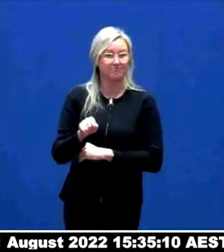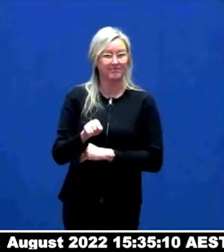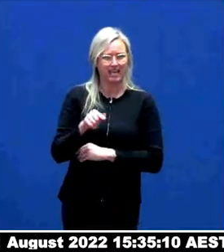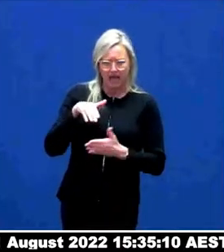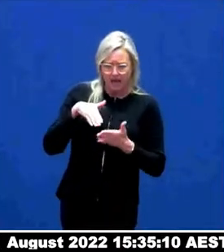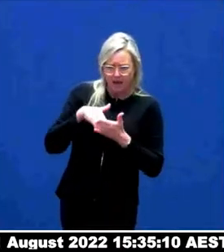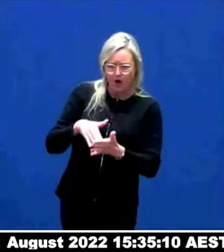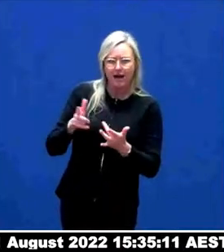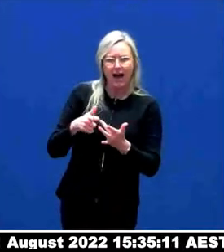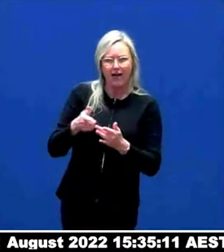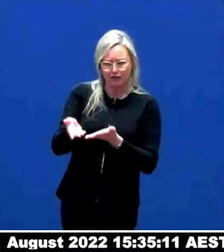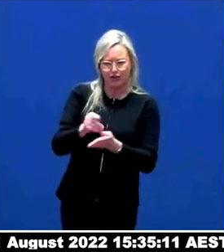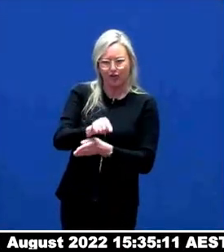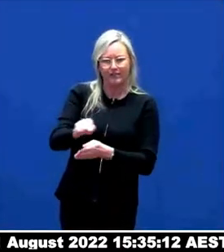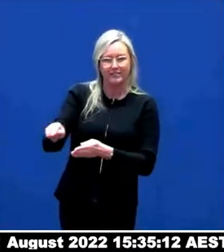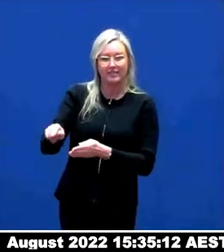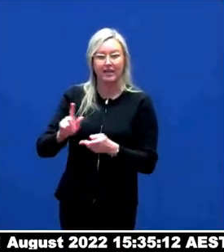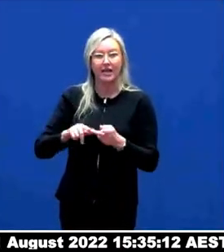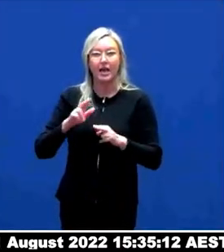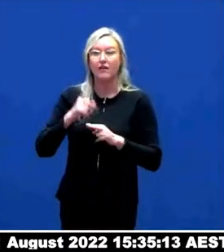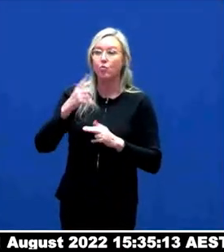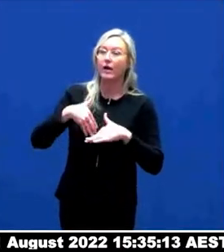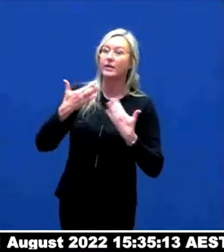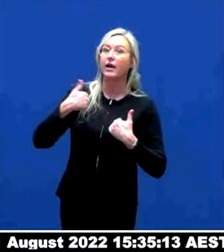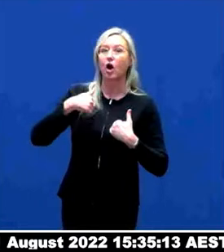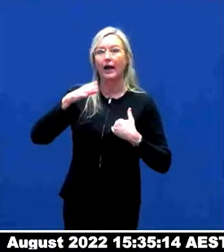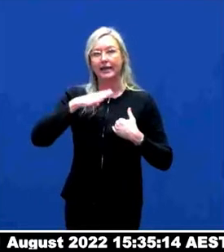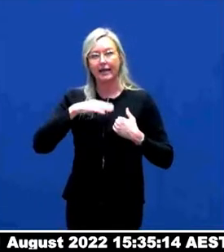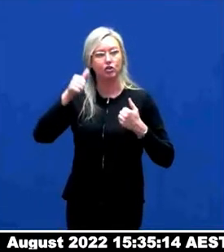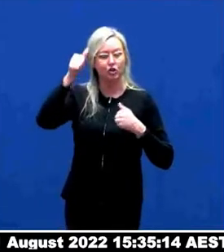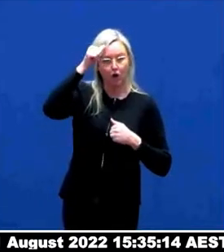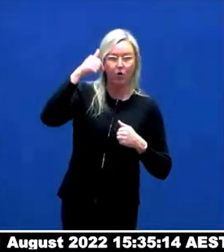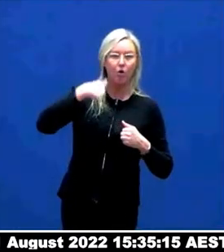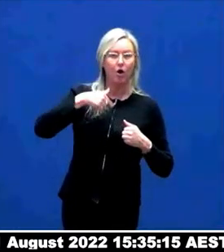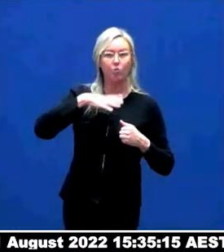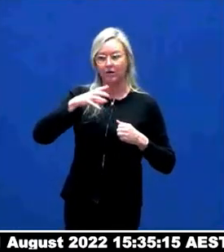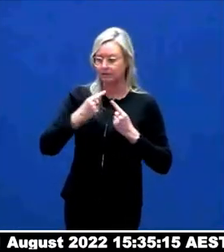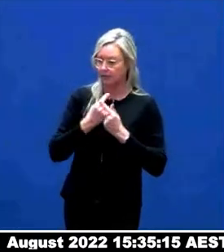I mean, if the day comes when I want to know about these things or my circumstances change